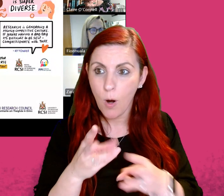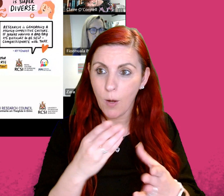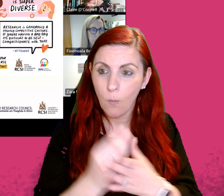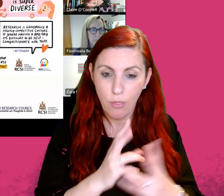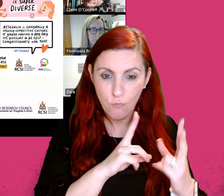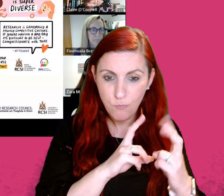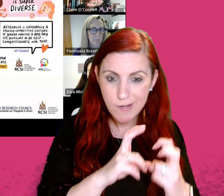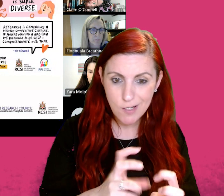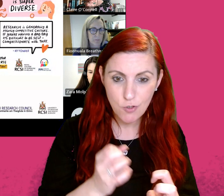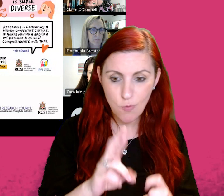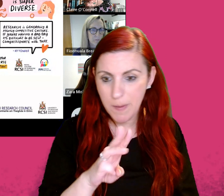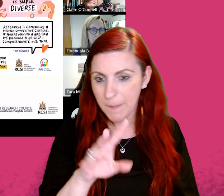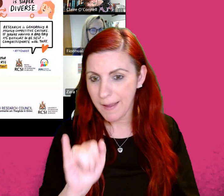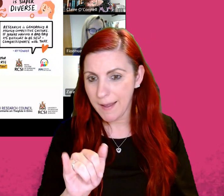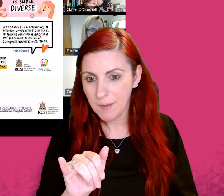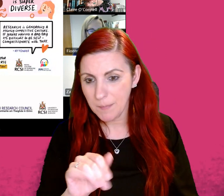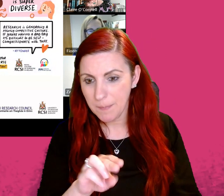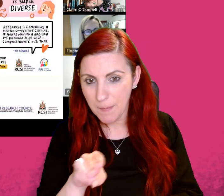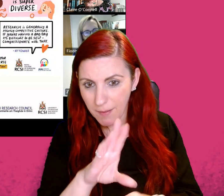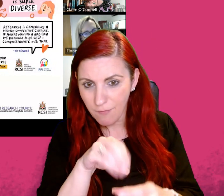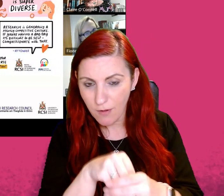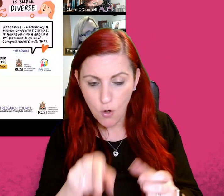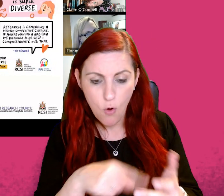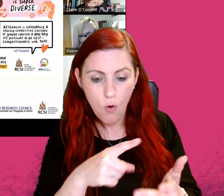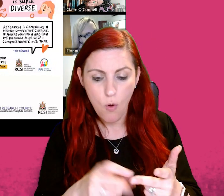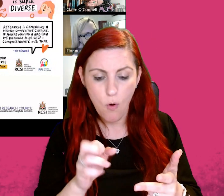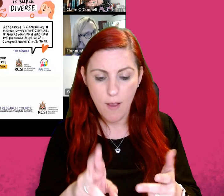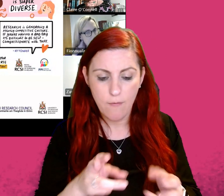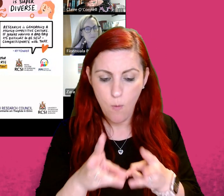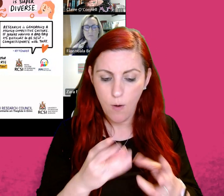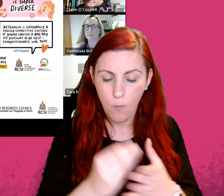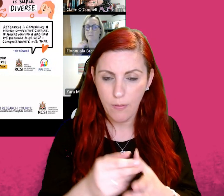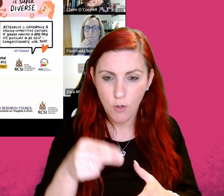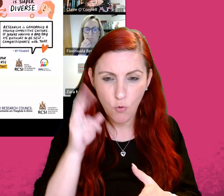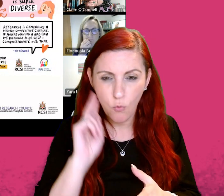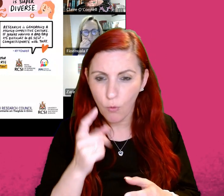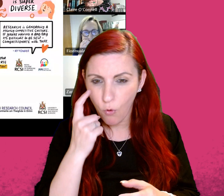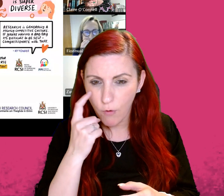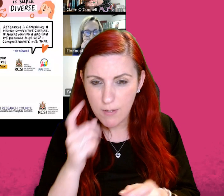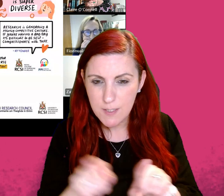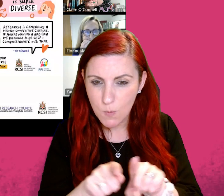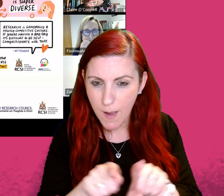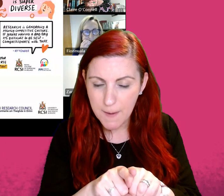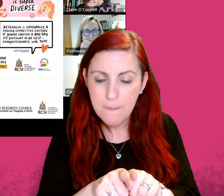are um neurodiverse or uh neuroc Curious and we had an event as part of the PPI Festival last week